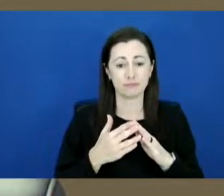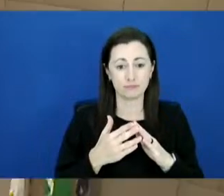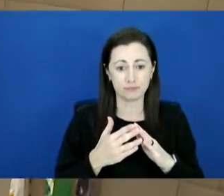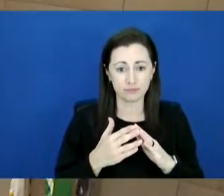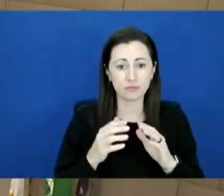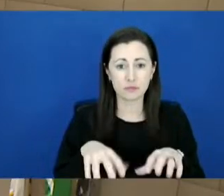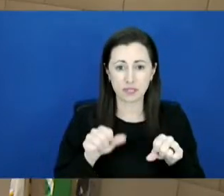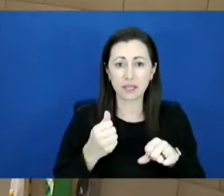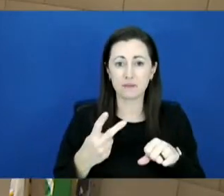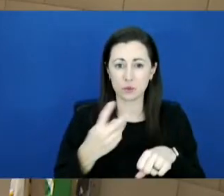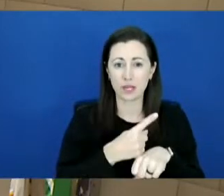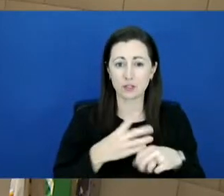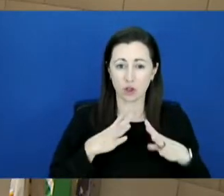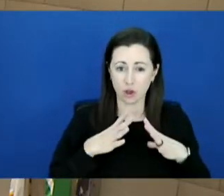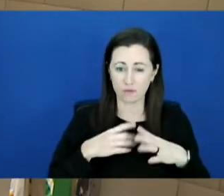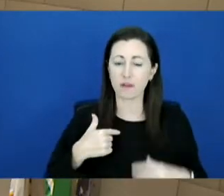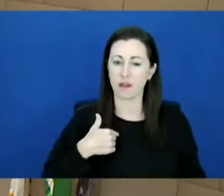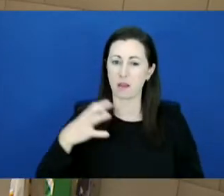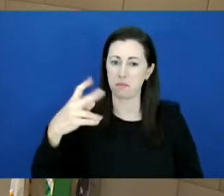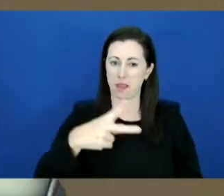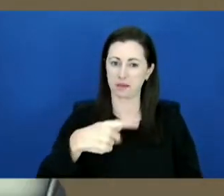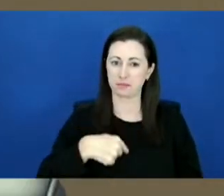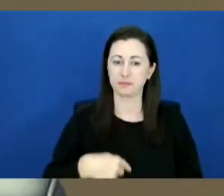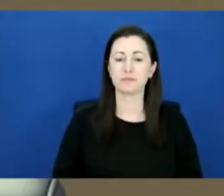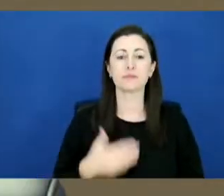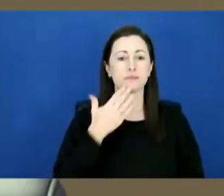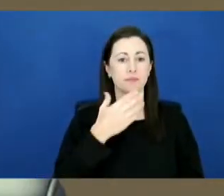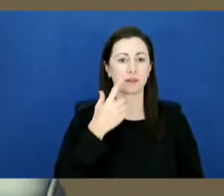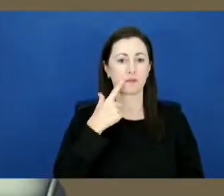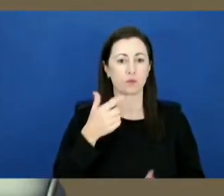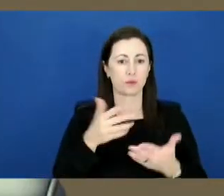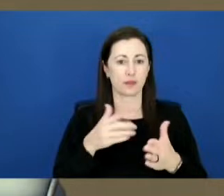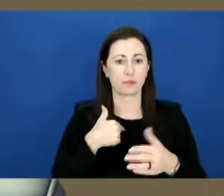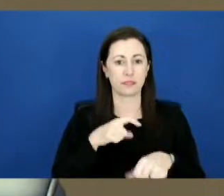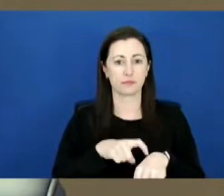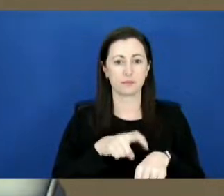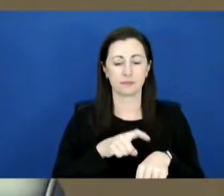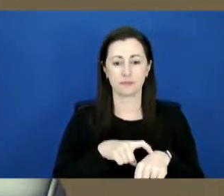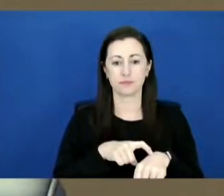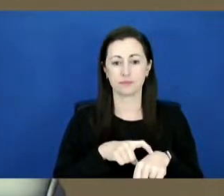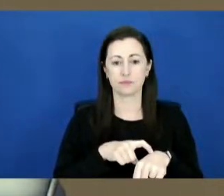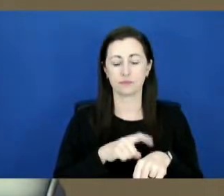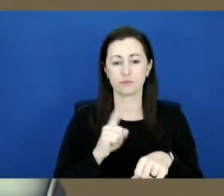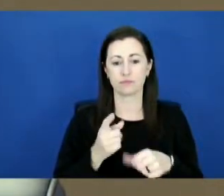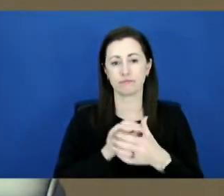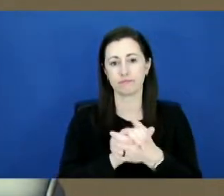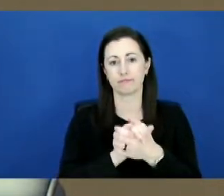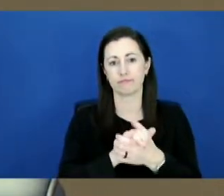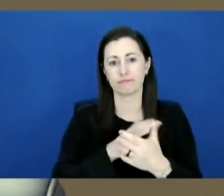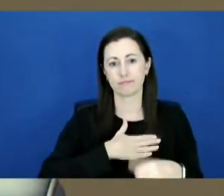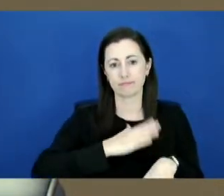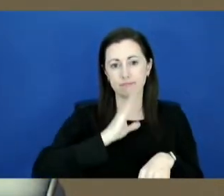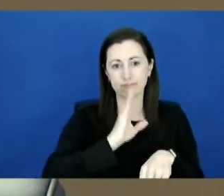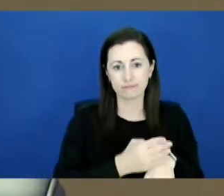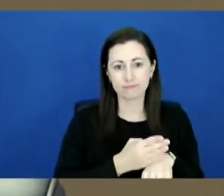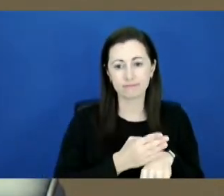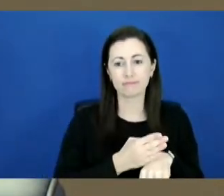COMMUNITY KNOW, TAKING A FEW